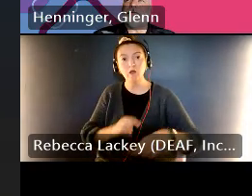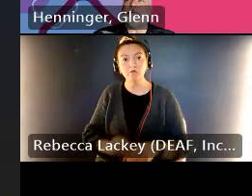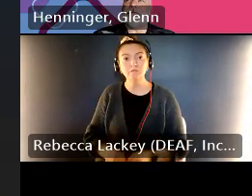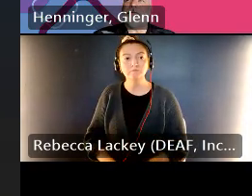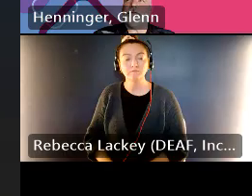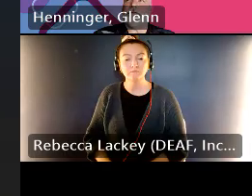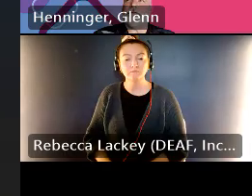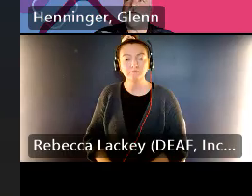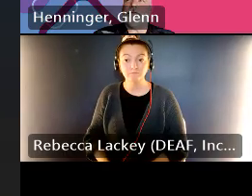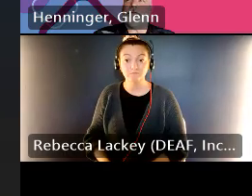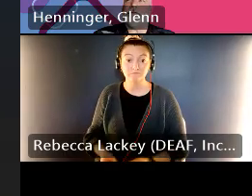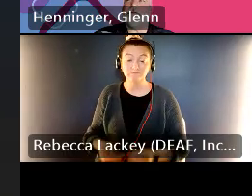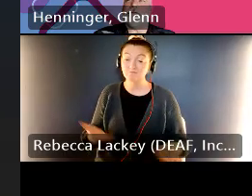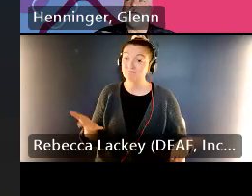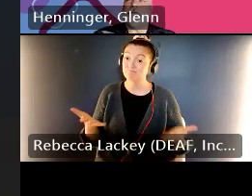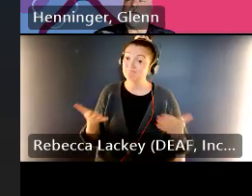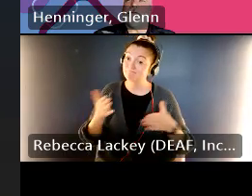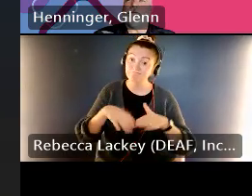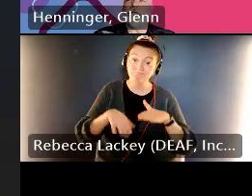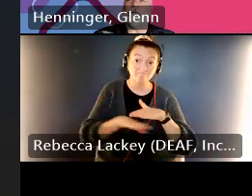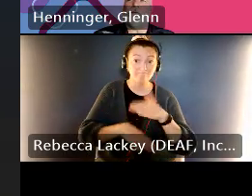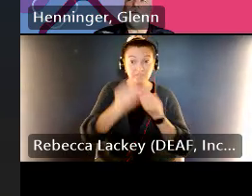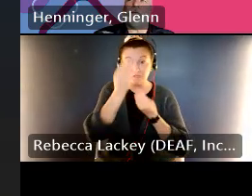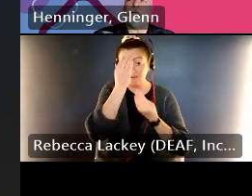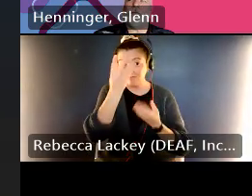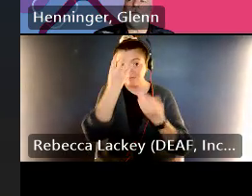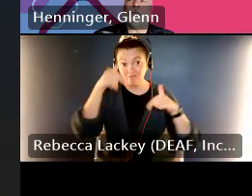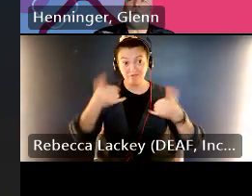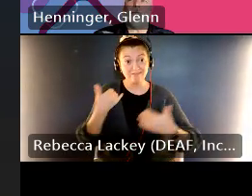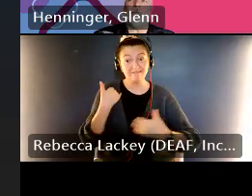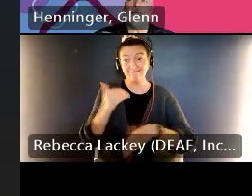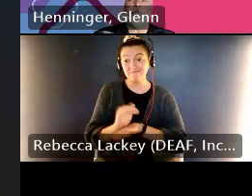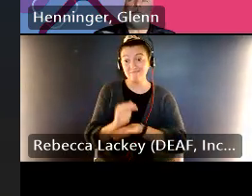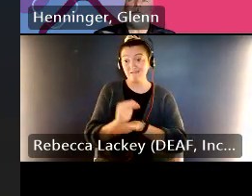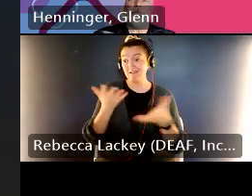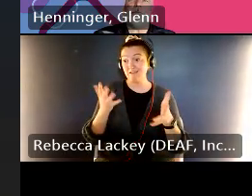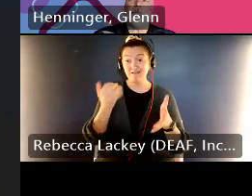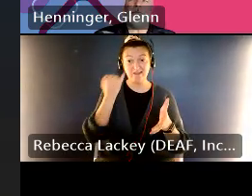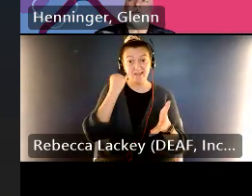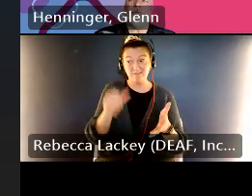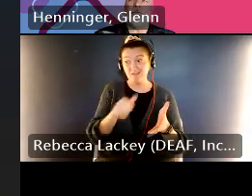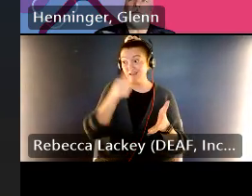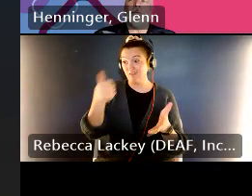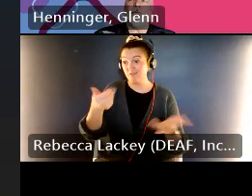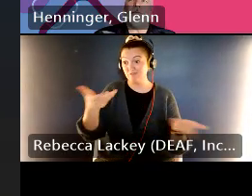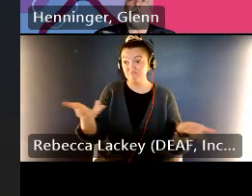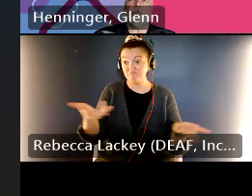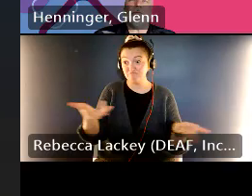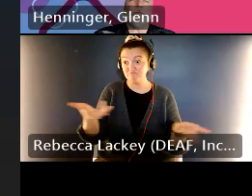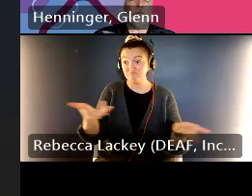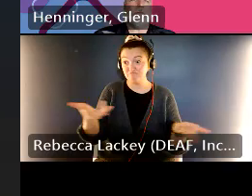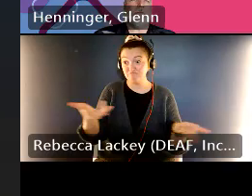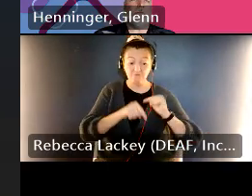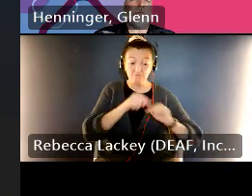That's the basic information that we have for this evening. If there's anything else, we can go back and look at these photos